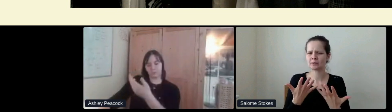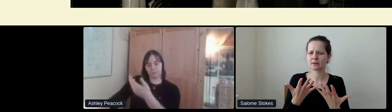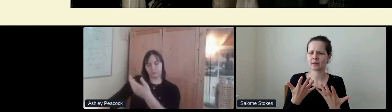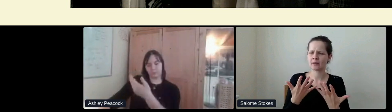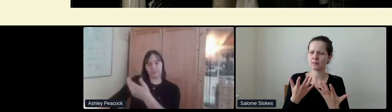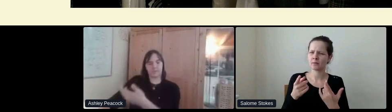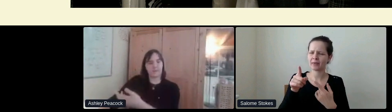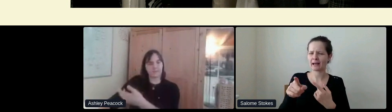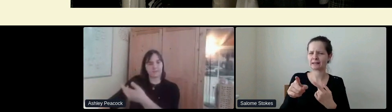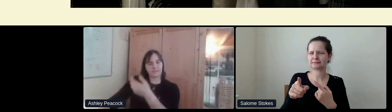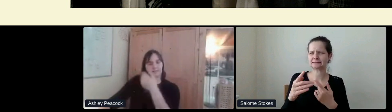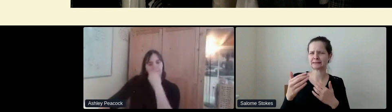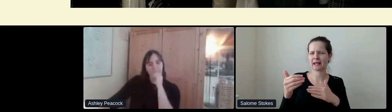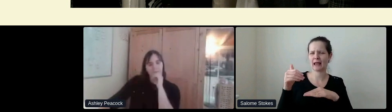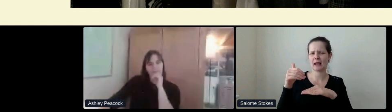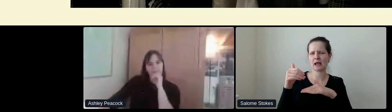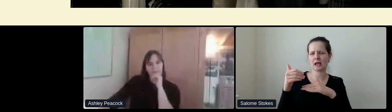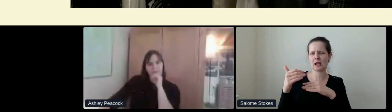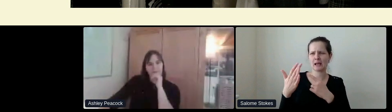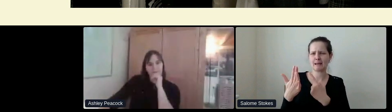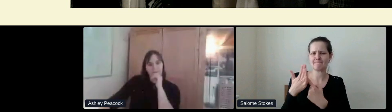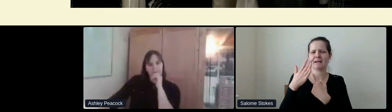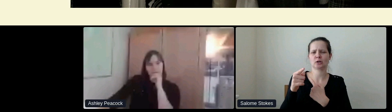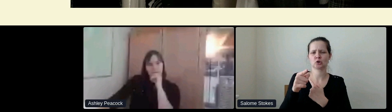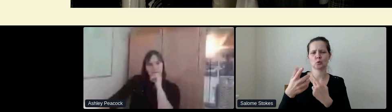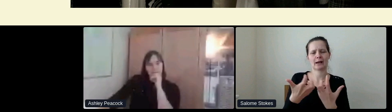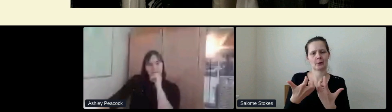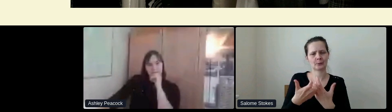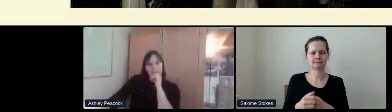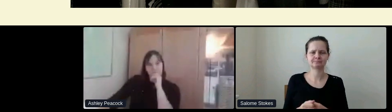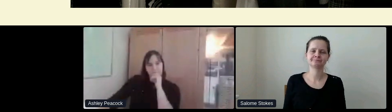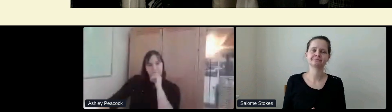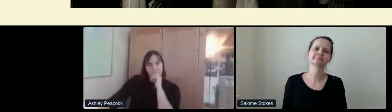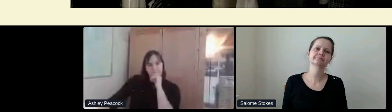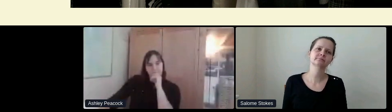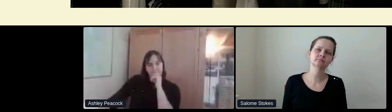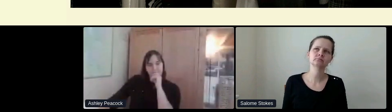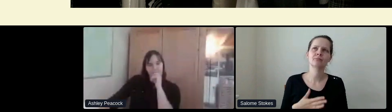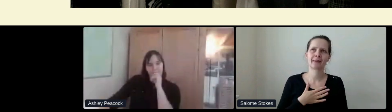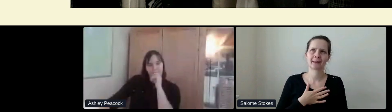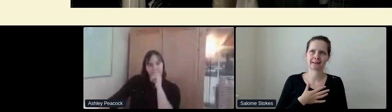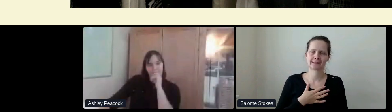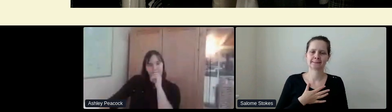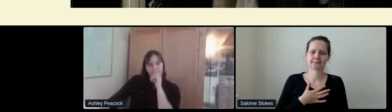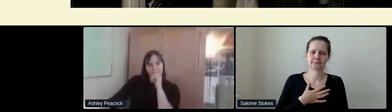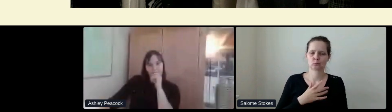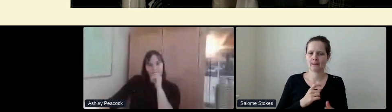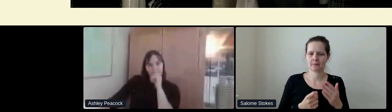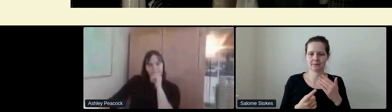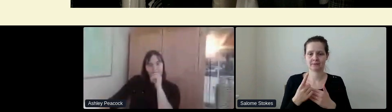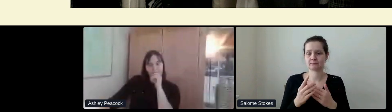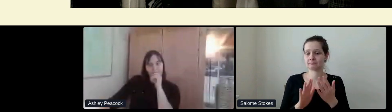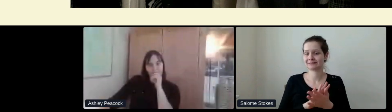For me personally, the impact is that if I don't have my clothes ready, if I have